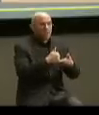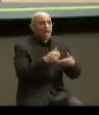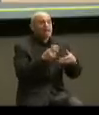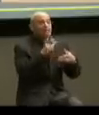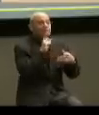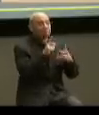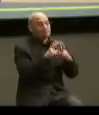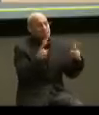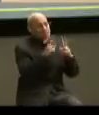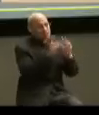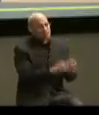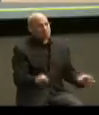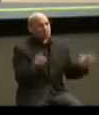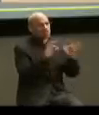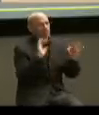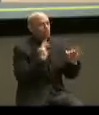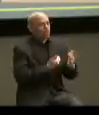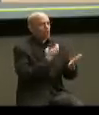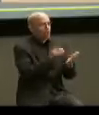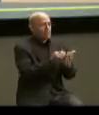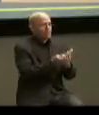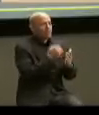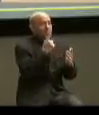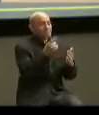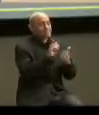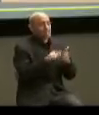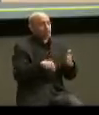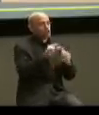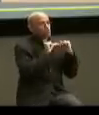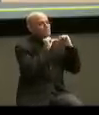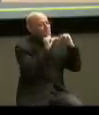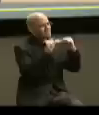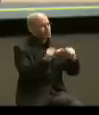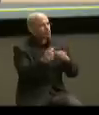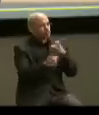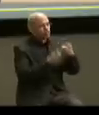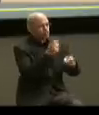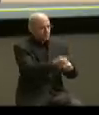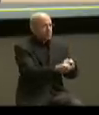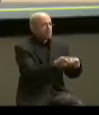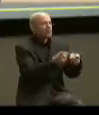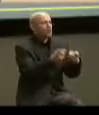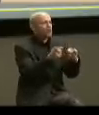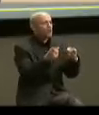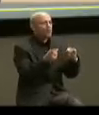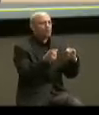IT'S ABSOLUTELY VITAL TO OUR ECONOMY THAT YOU CONTINUE TO CONTRIBUTE IN A MEANINGFUL WAY.